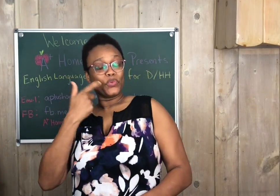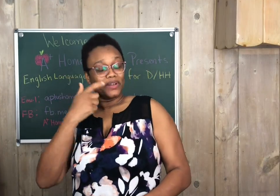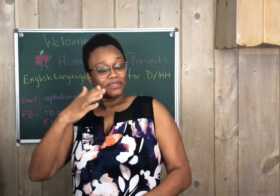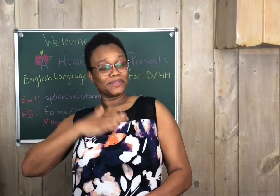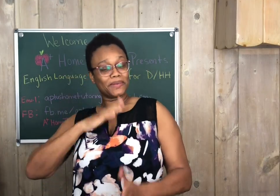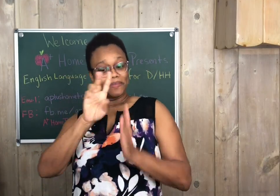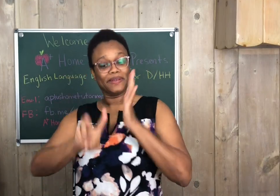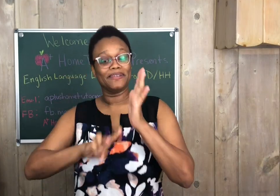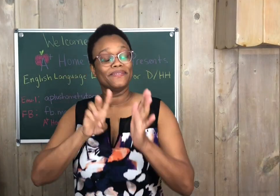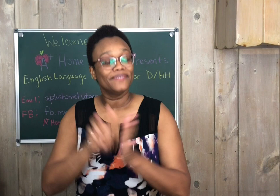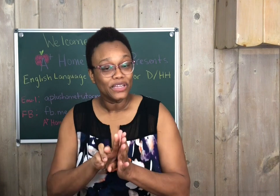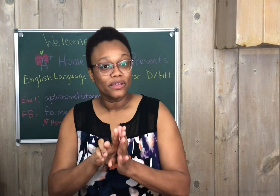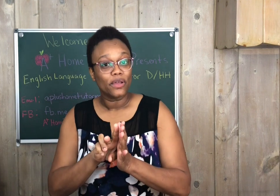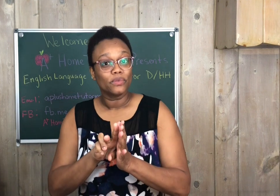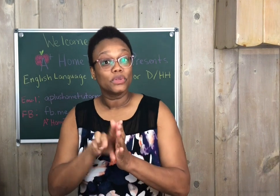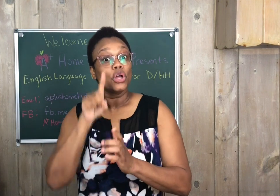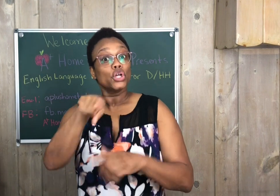Thank you so much for watching this video